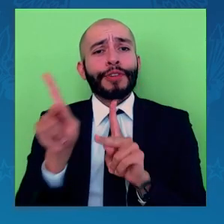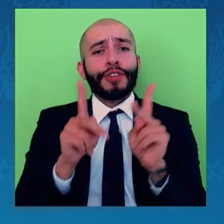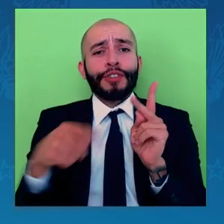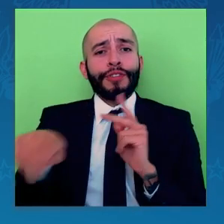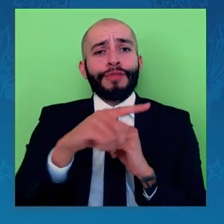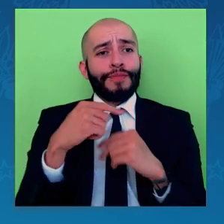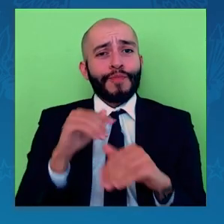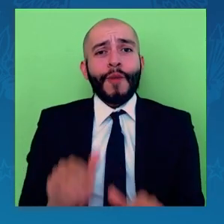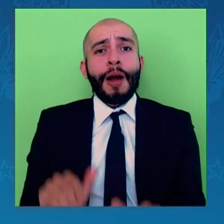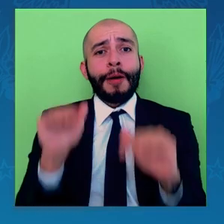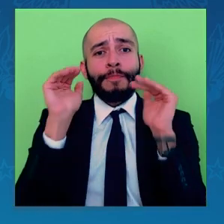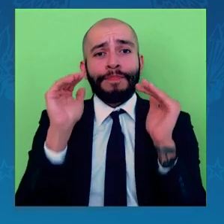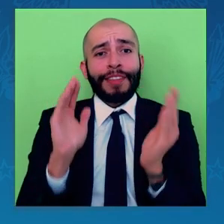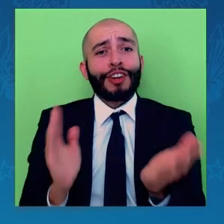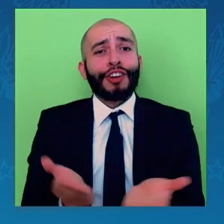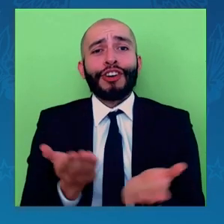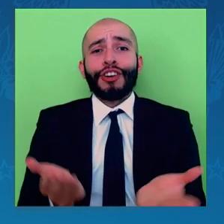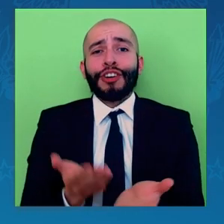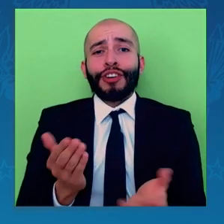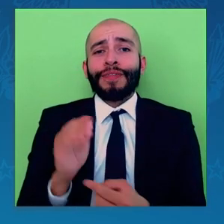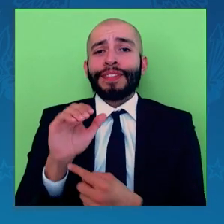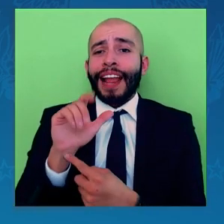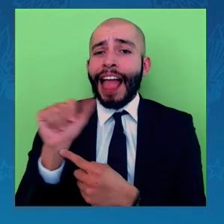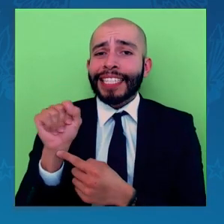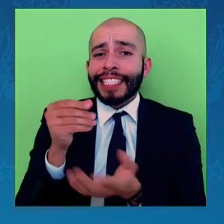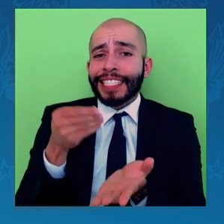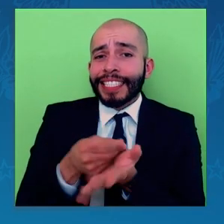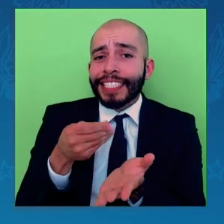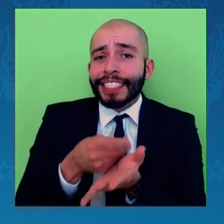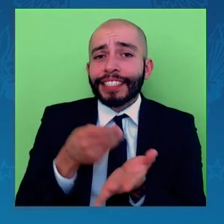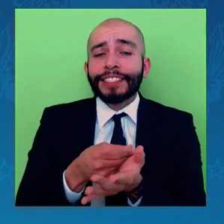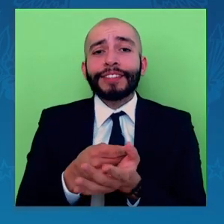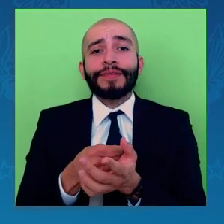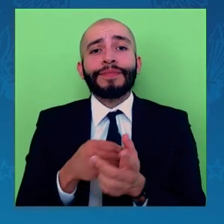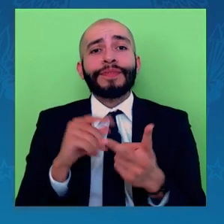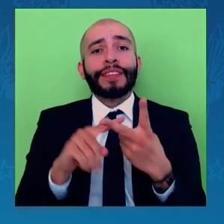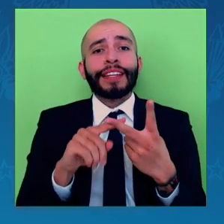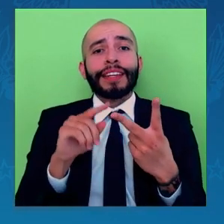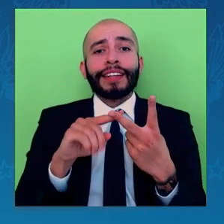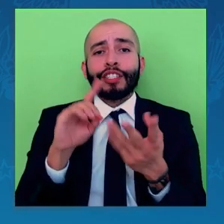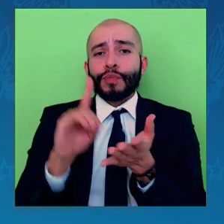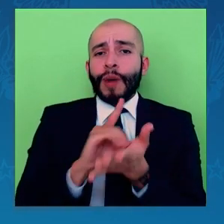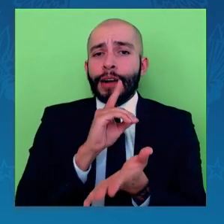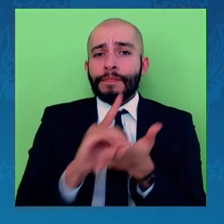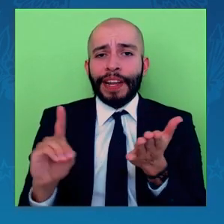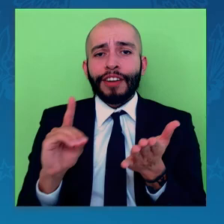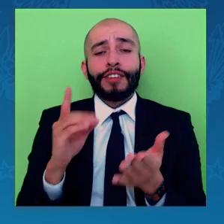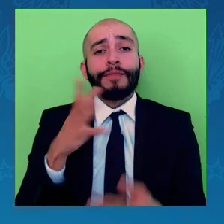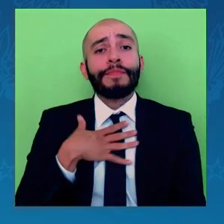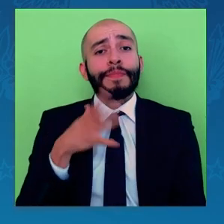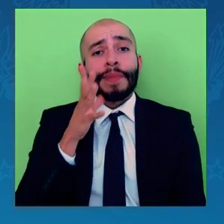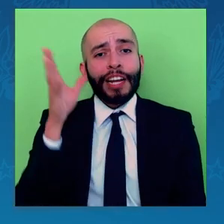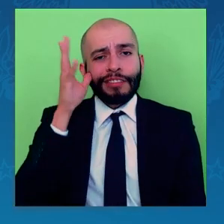my parents were no stranger to the profound harms that arise when some people are systematically deprived